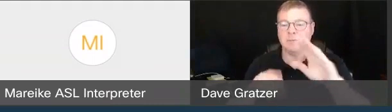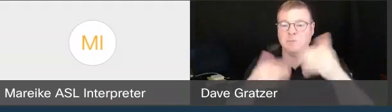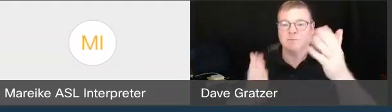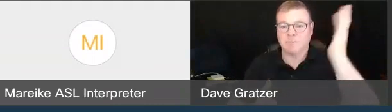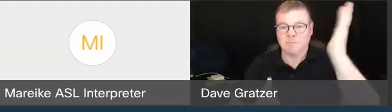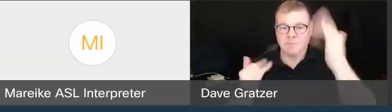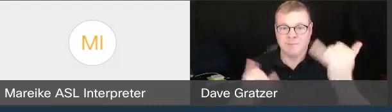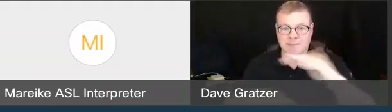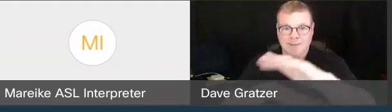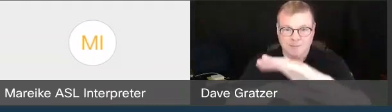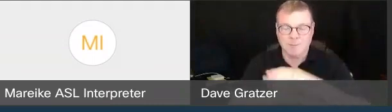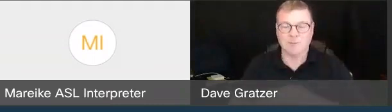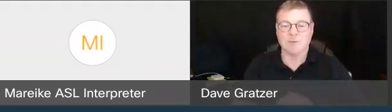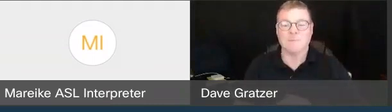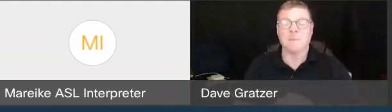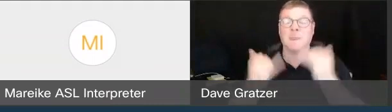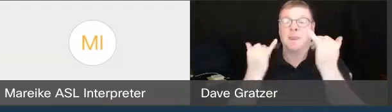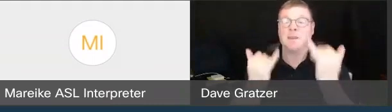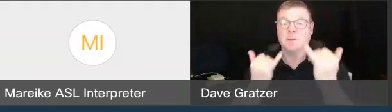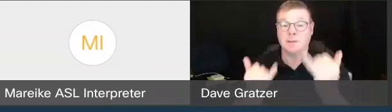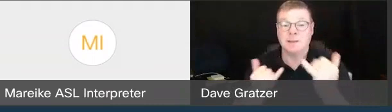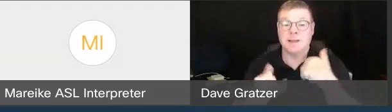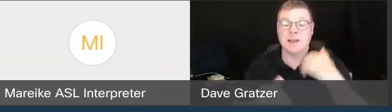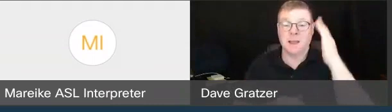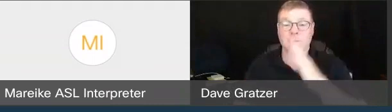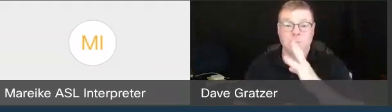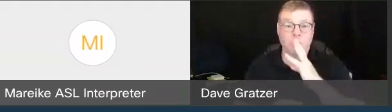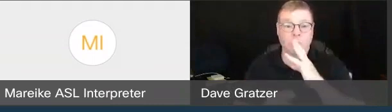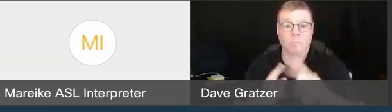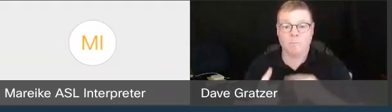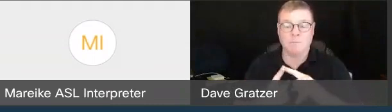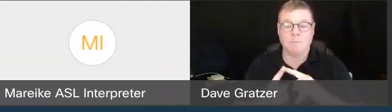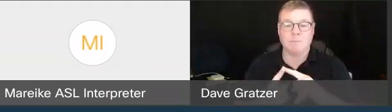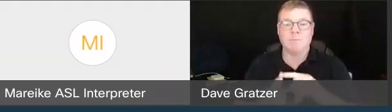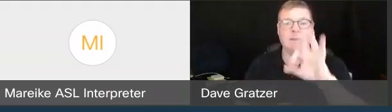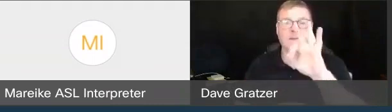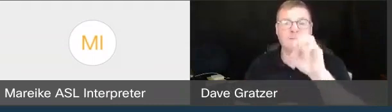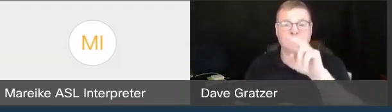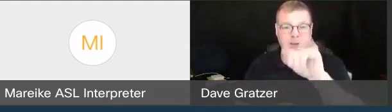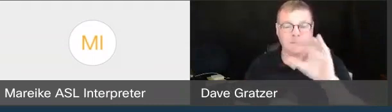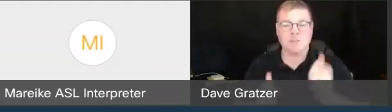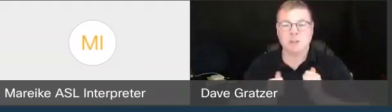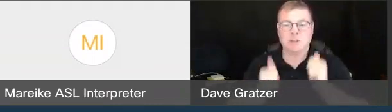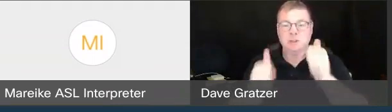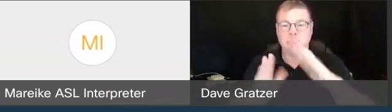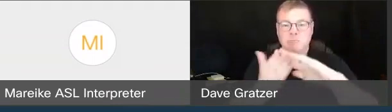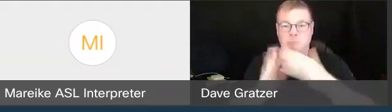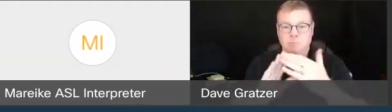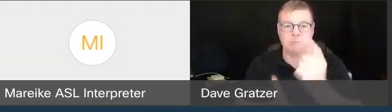afternoon. Today I'm going to be talking about a Forensic Assertive Community Treatment or